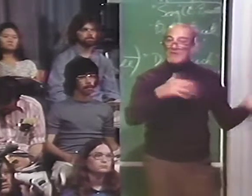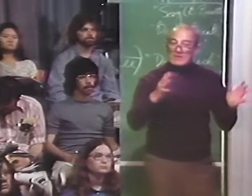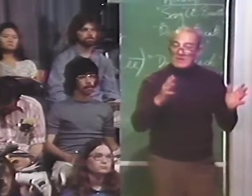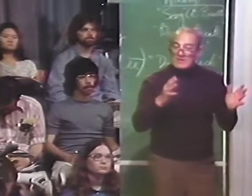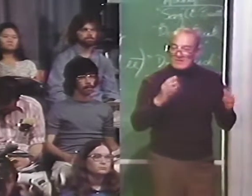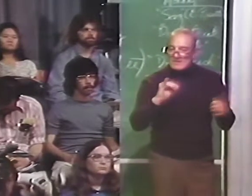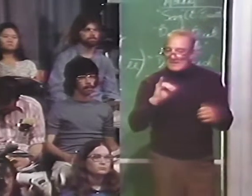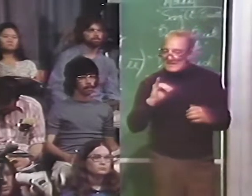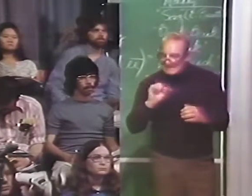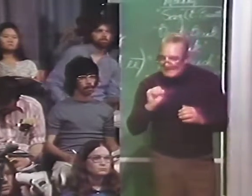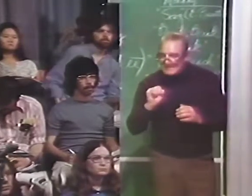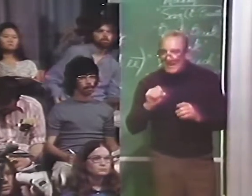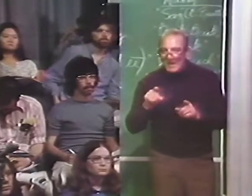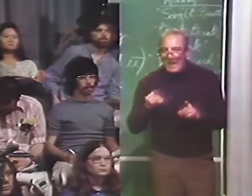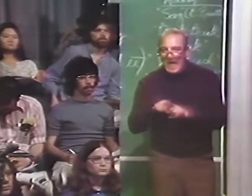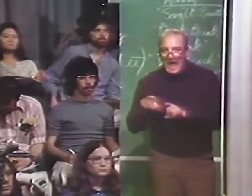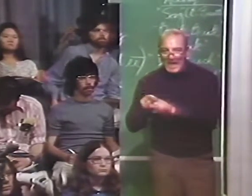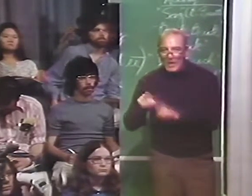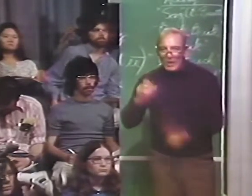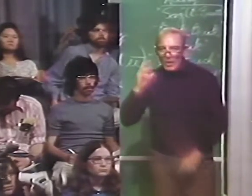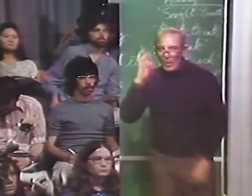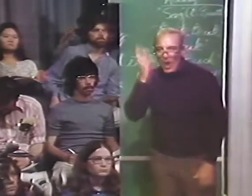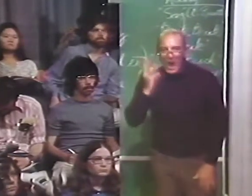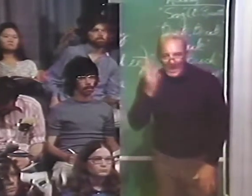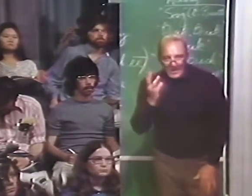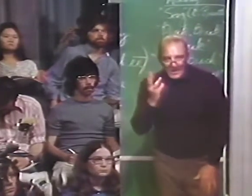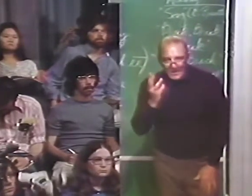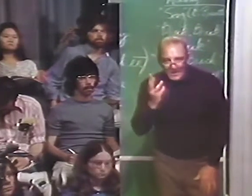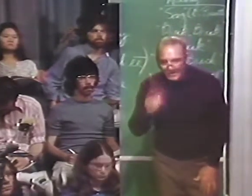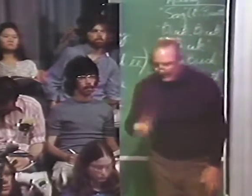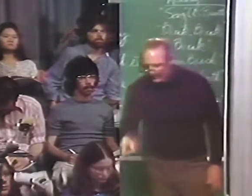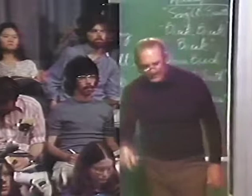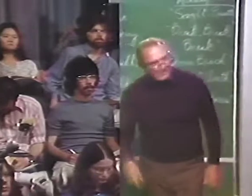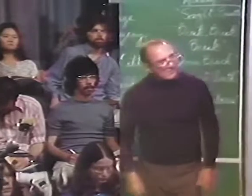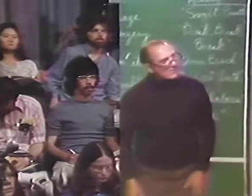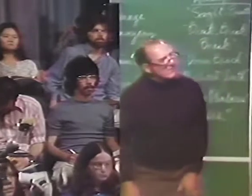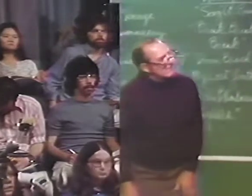"THE AIR IS LIKE WINE"...